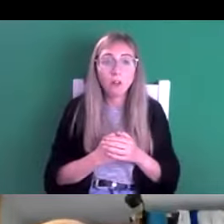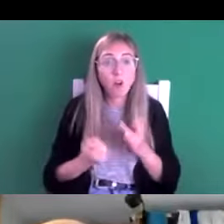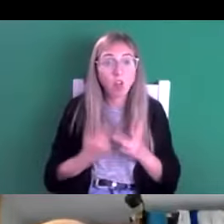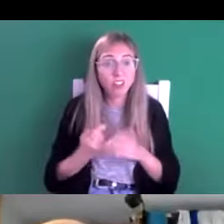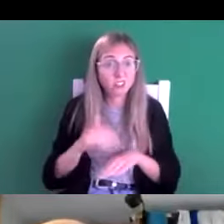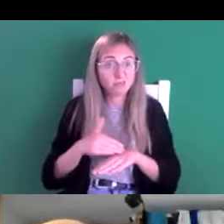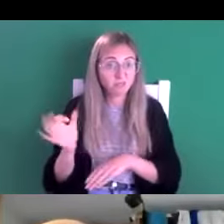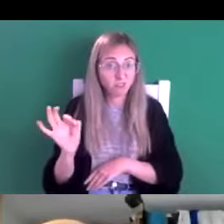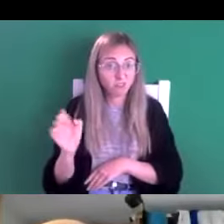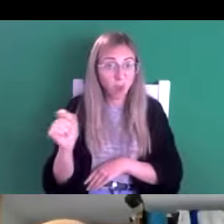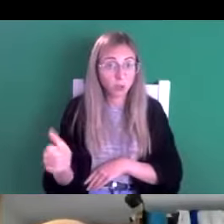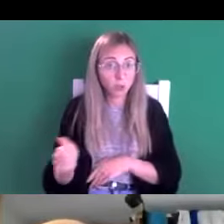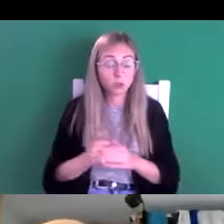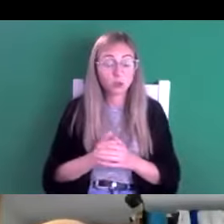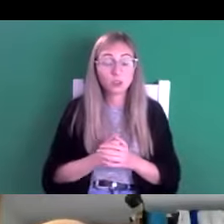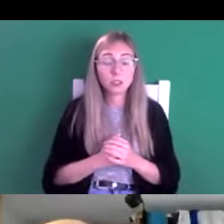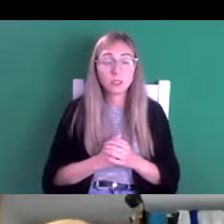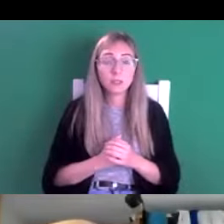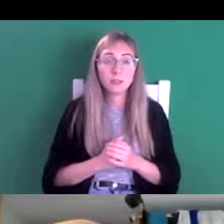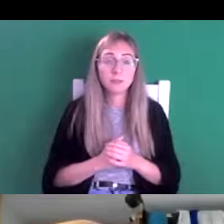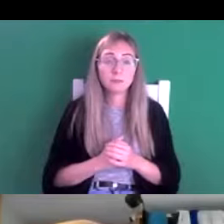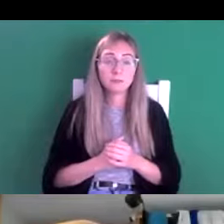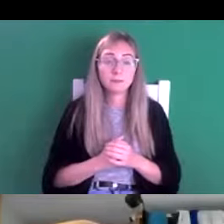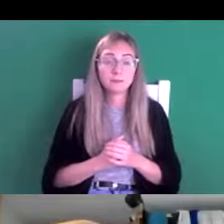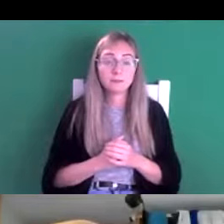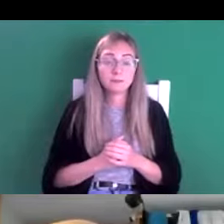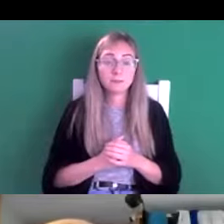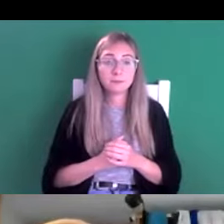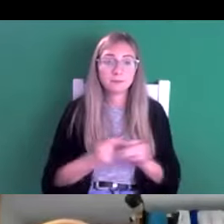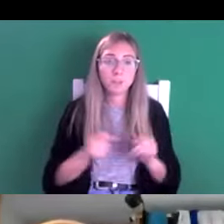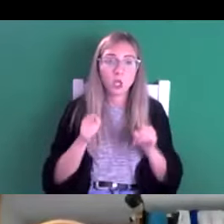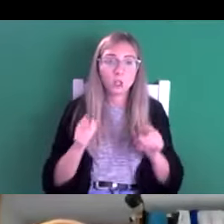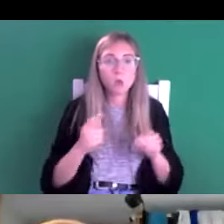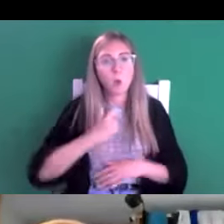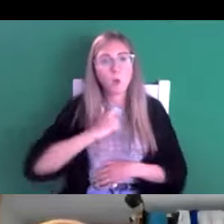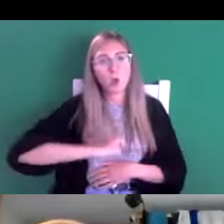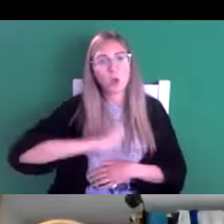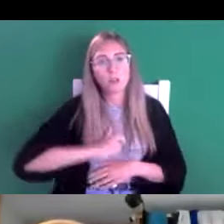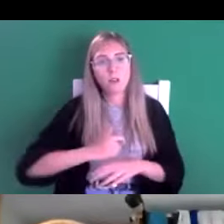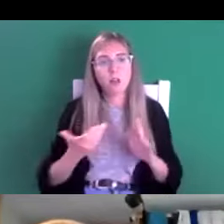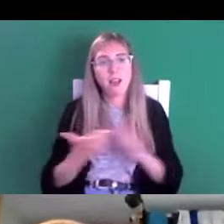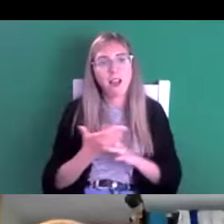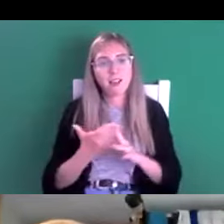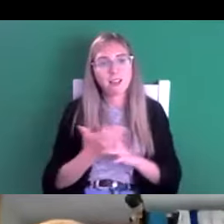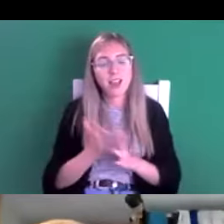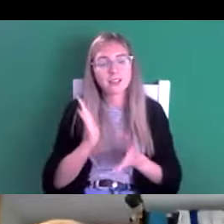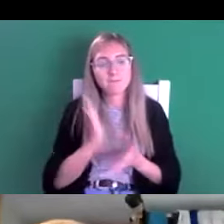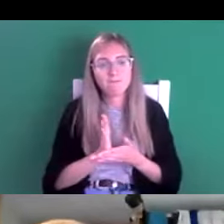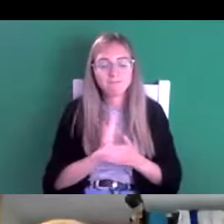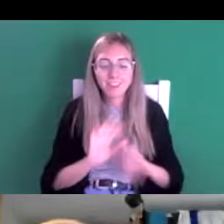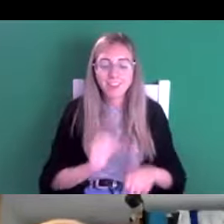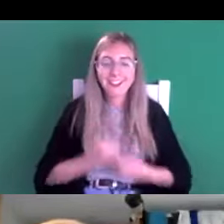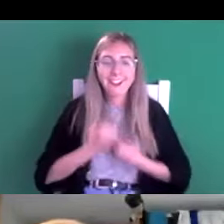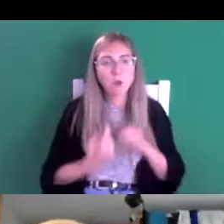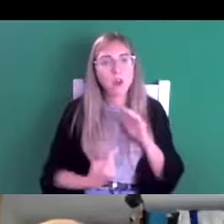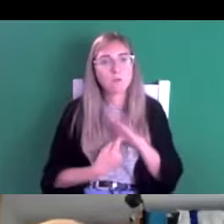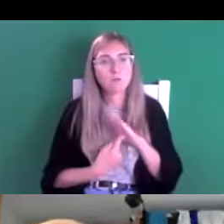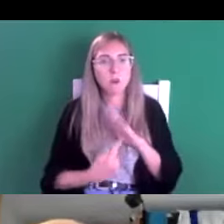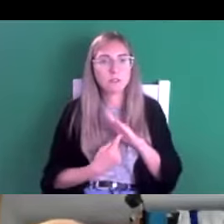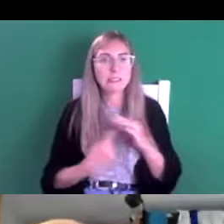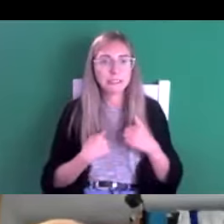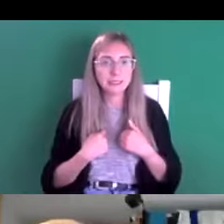um and so your personal access an artist has got to come first and so we will want to discuss that